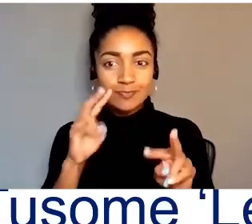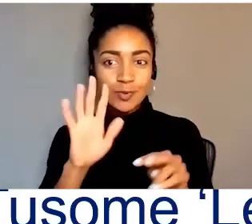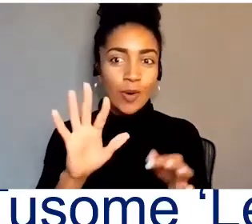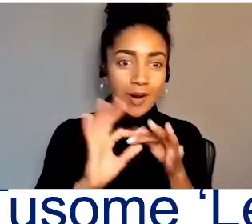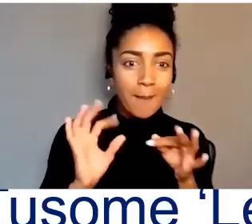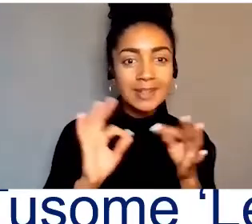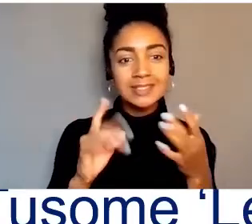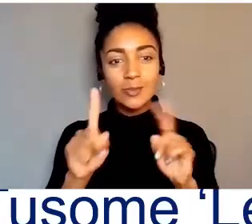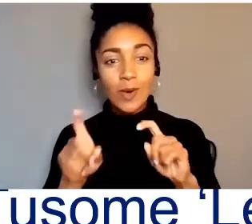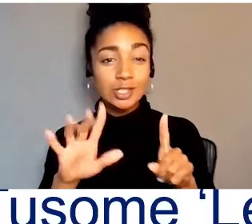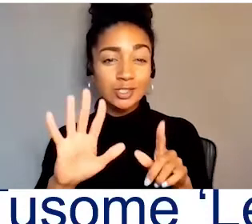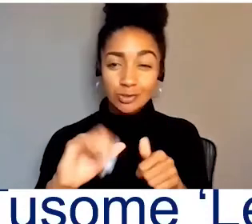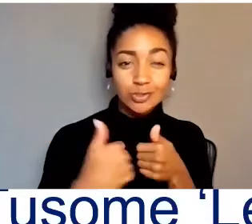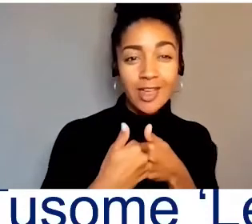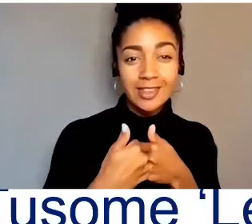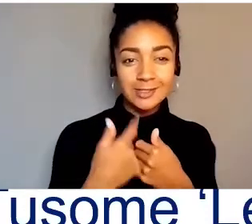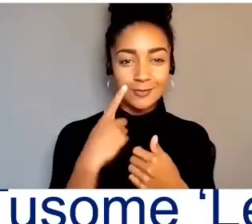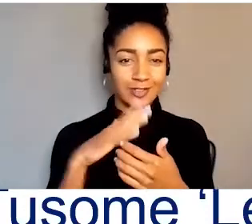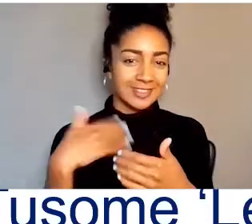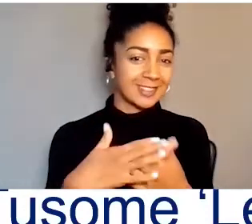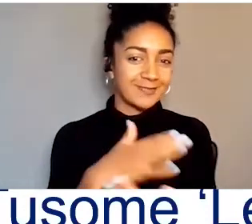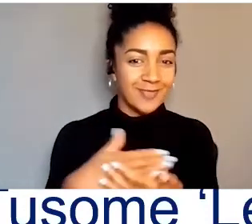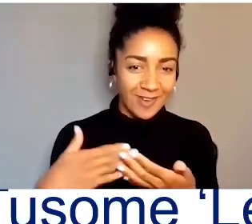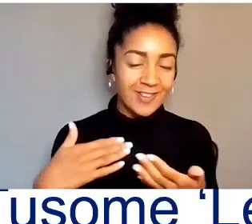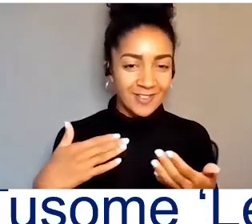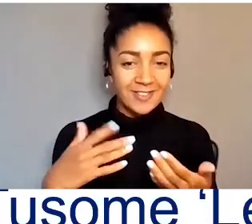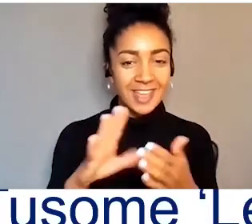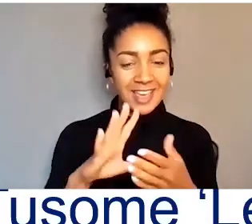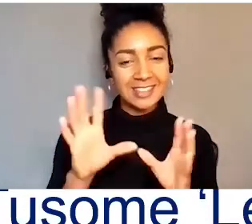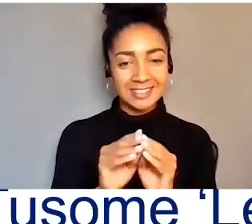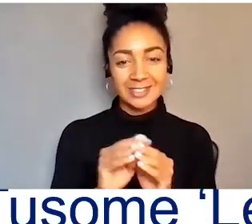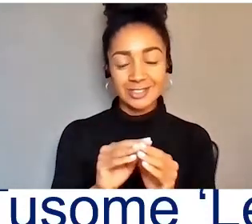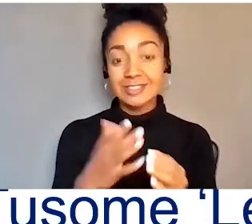And it may be that we need to recalibrate where children's are at.